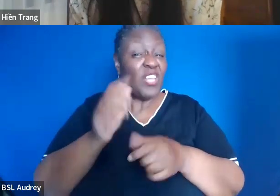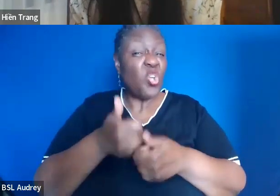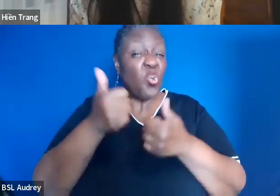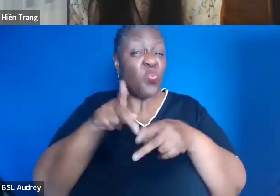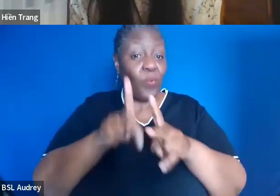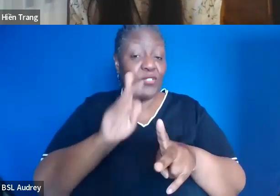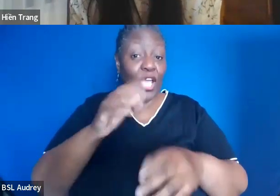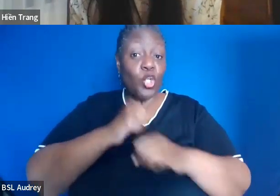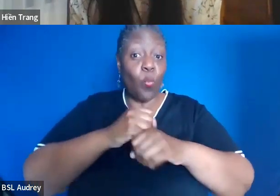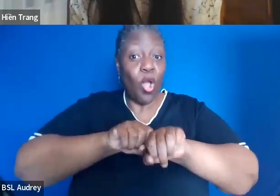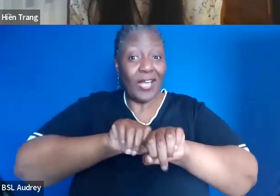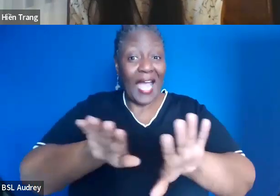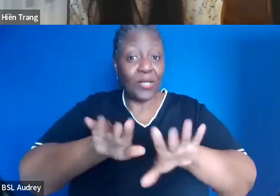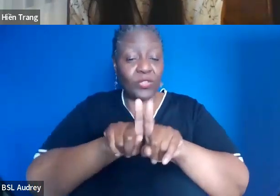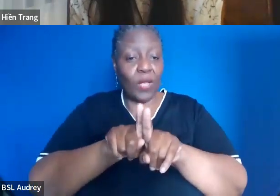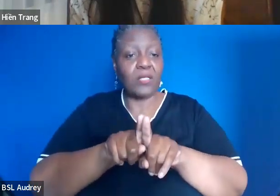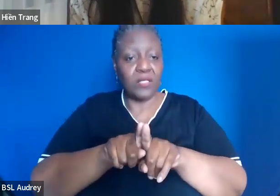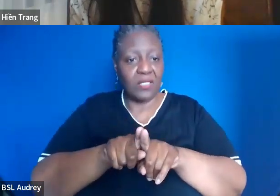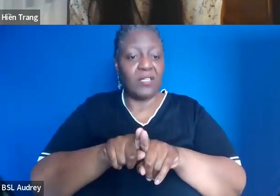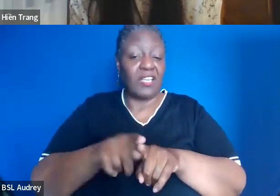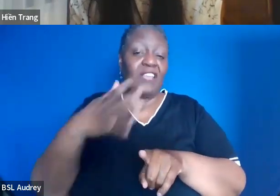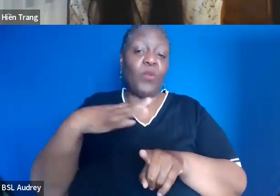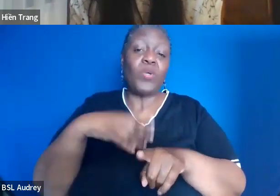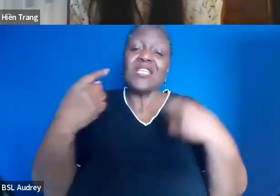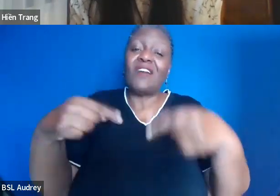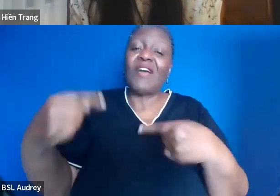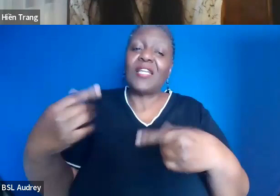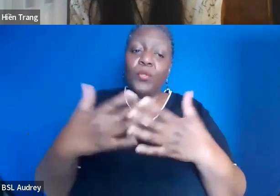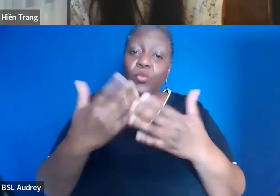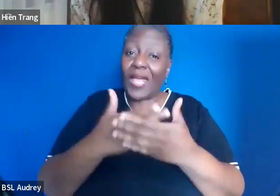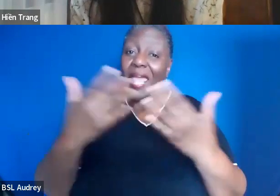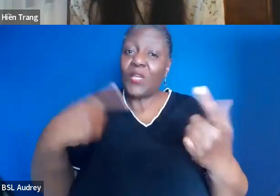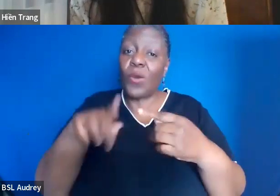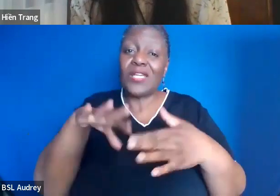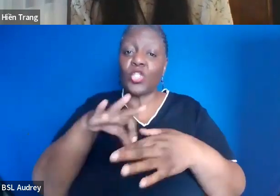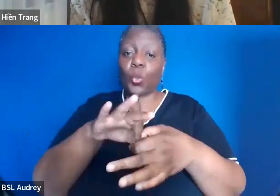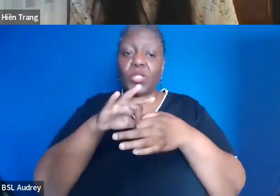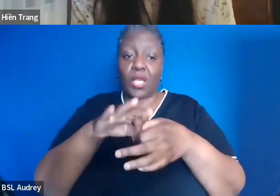workout as well if you if you would like it to be available to anyone associated with an institution